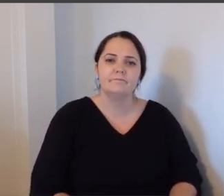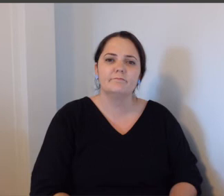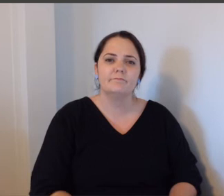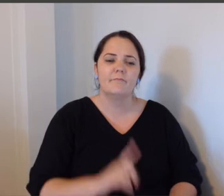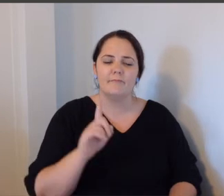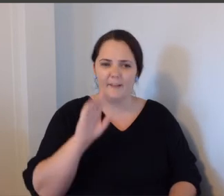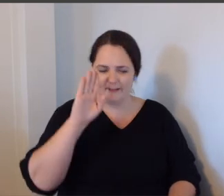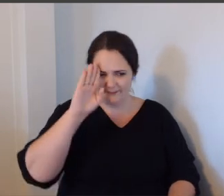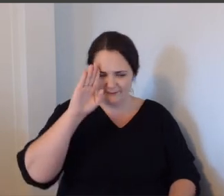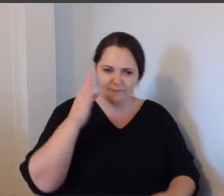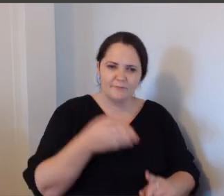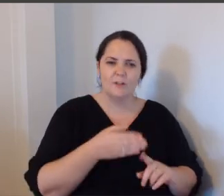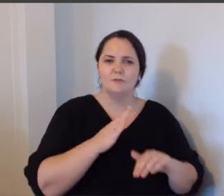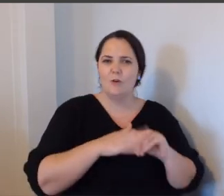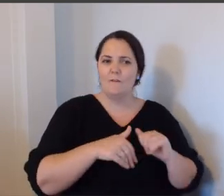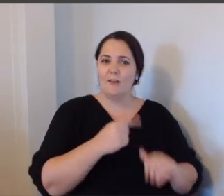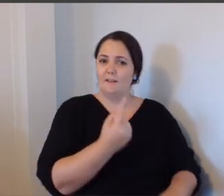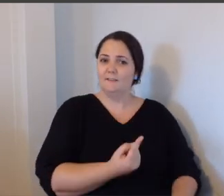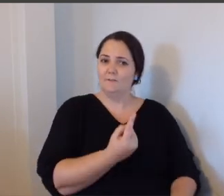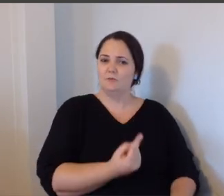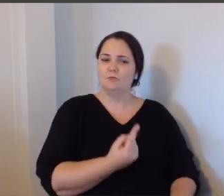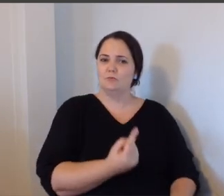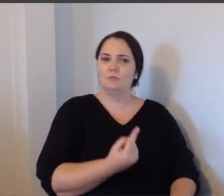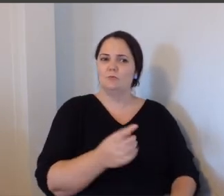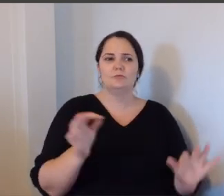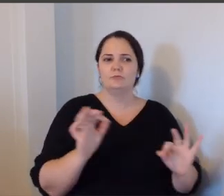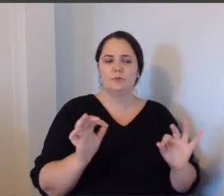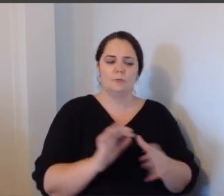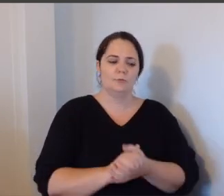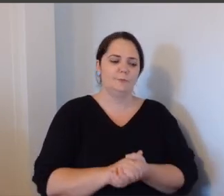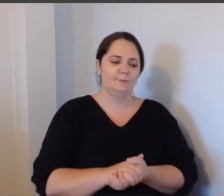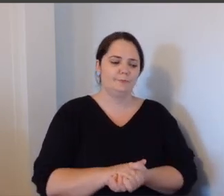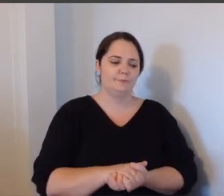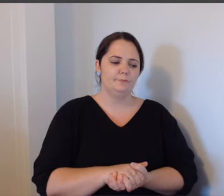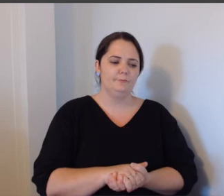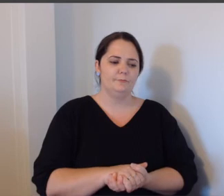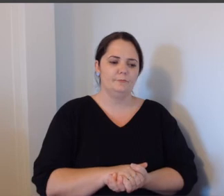And so, I just want to point out another thing while we're on this slide, Linda Nochlin's essay